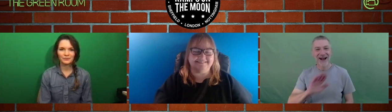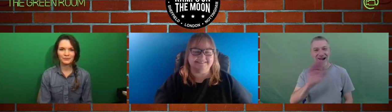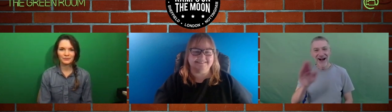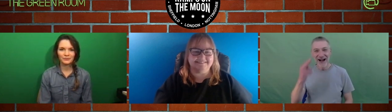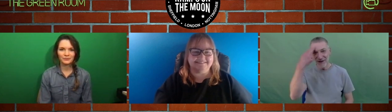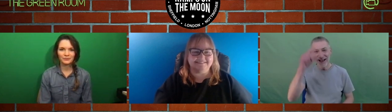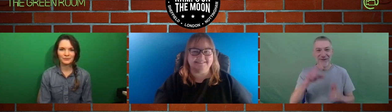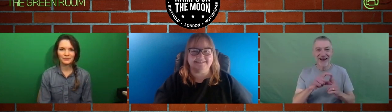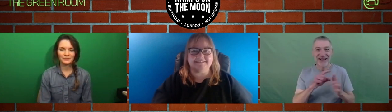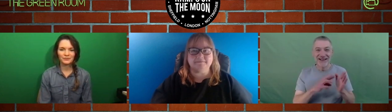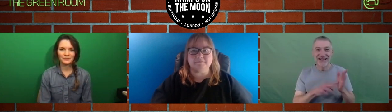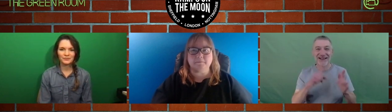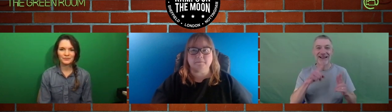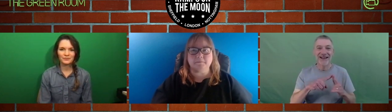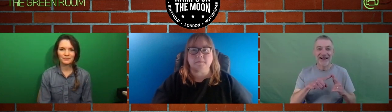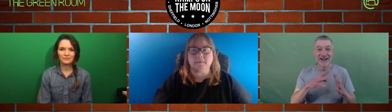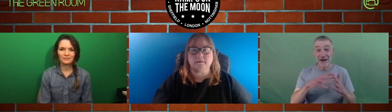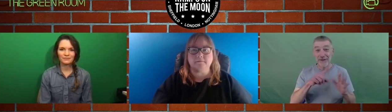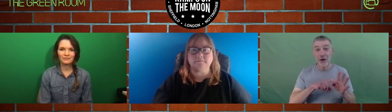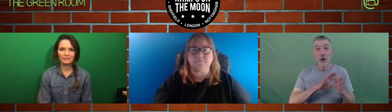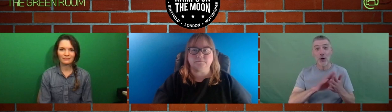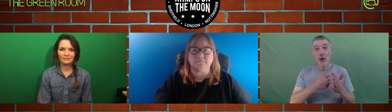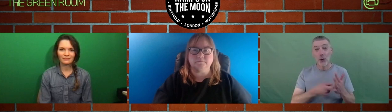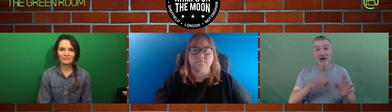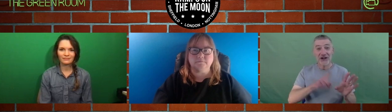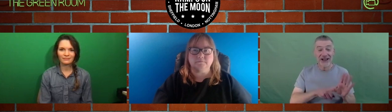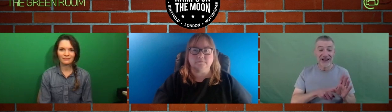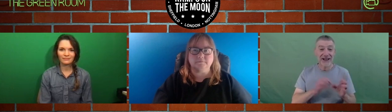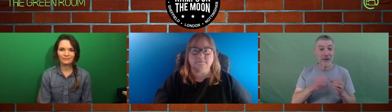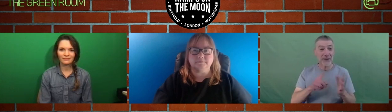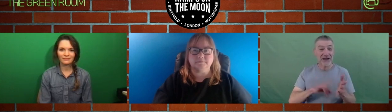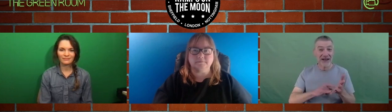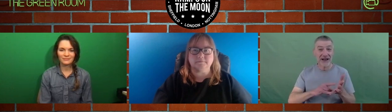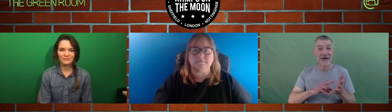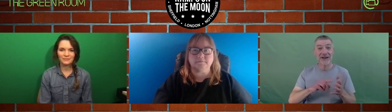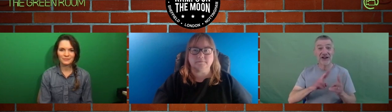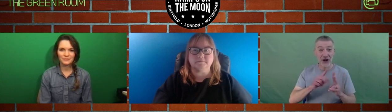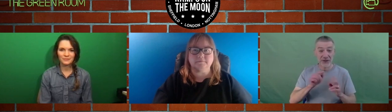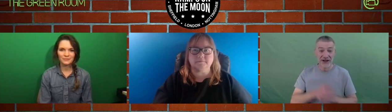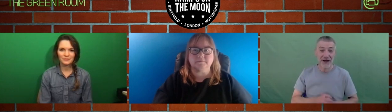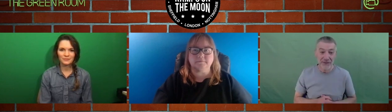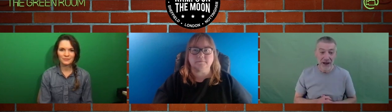Dave Wycherley: Hi my name is Dave Wycherley. I'm a BSL interpreter